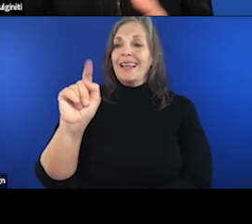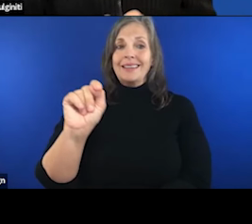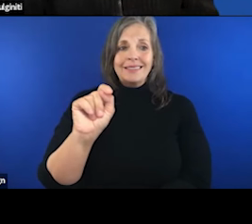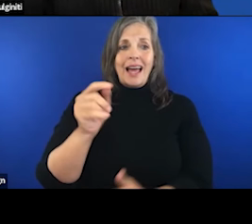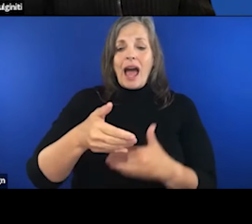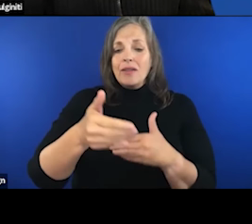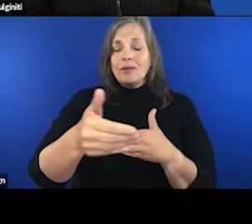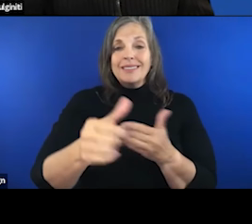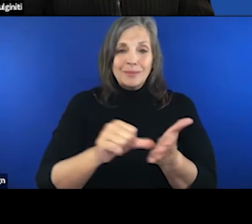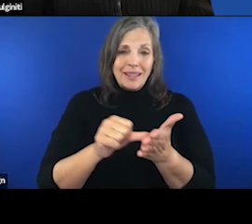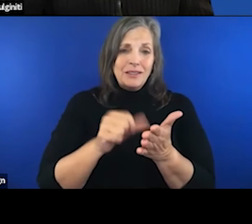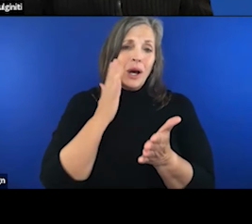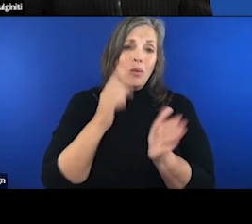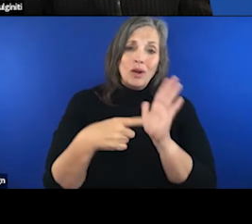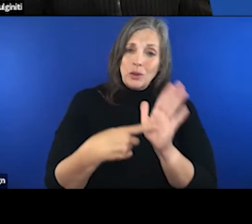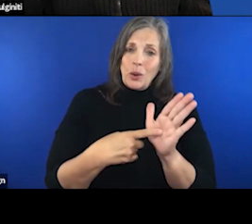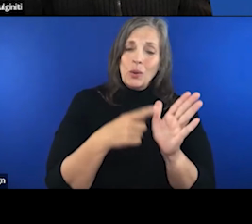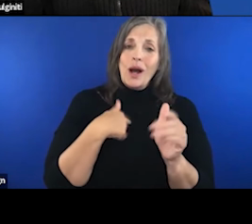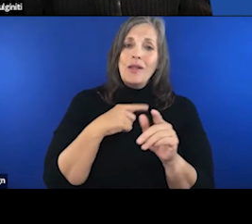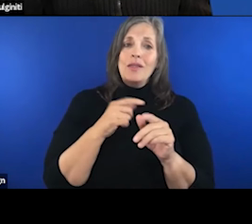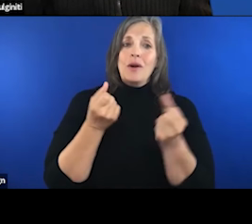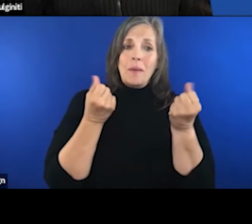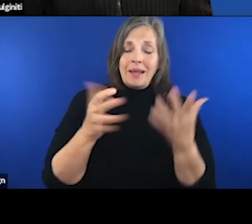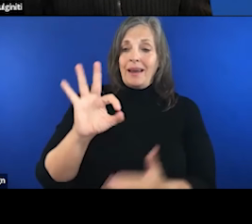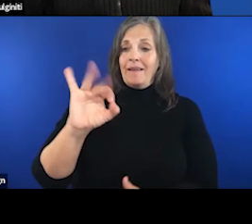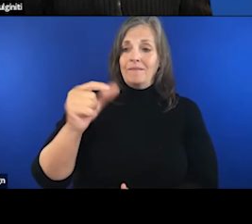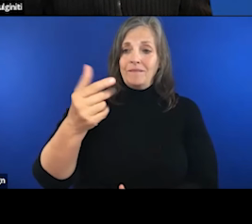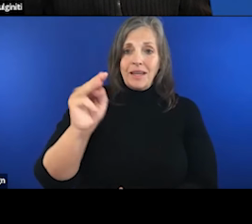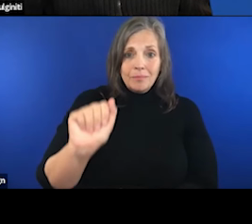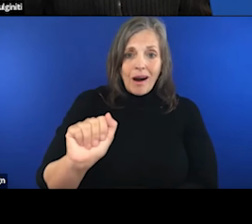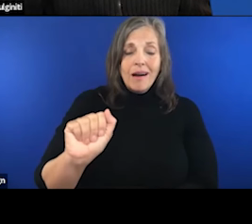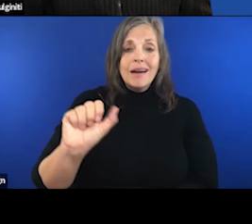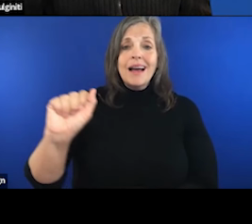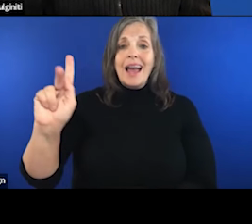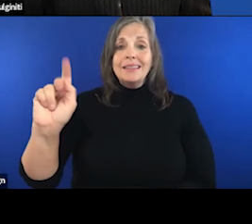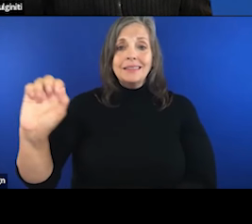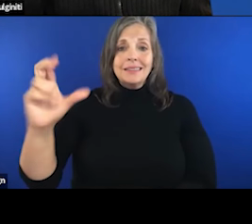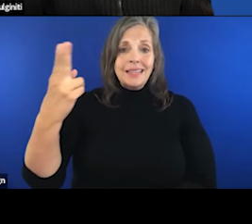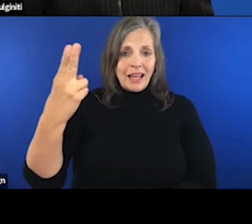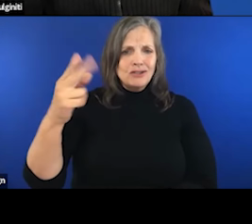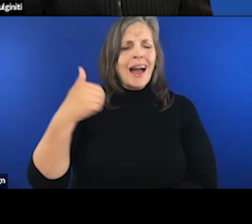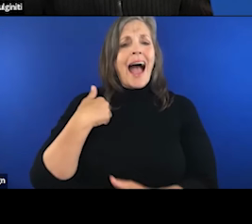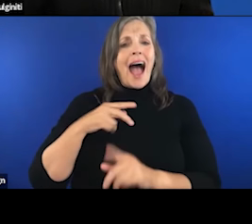there's a lot of plugins in Figma and in sketch that help you with accessibility so I say use the